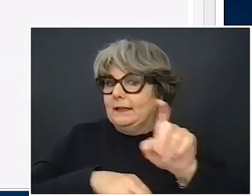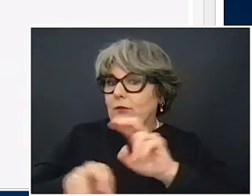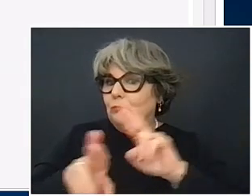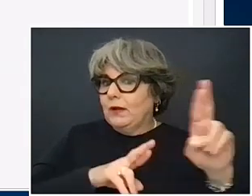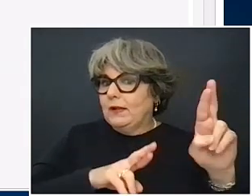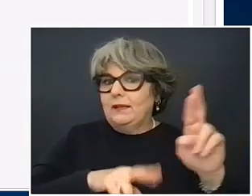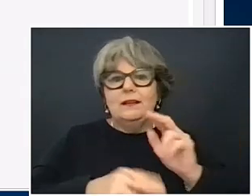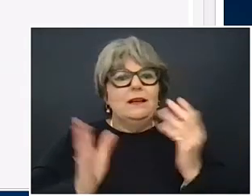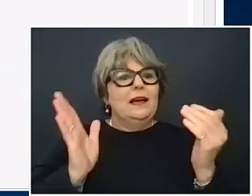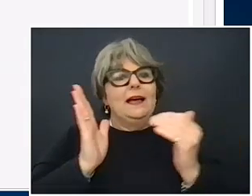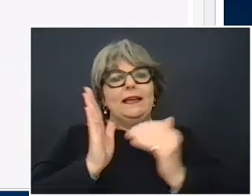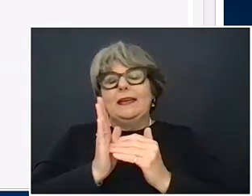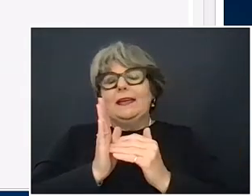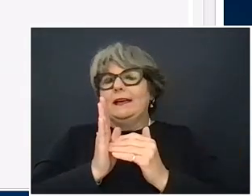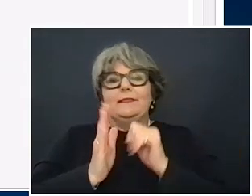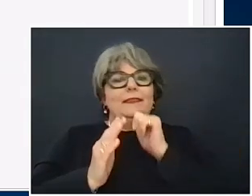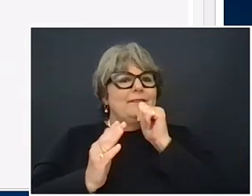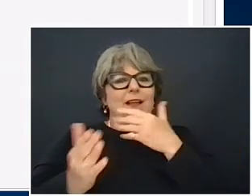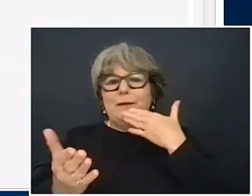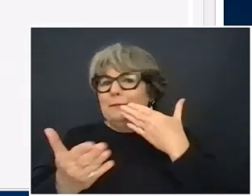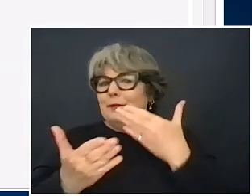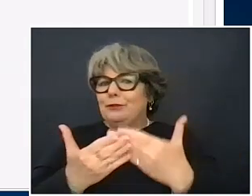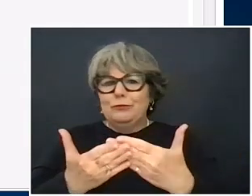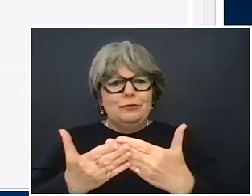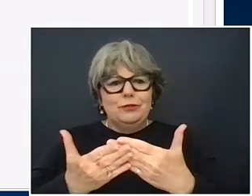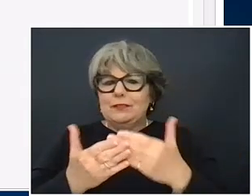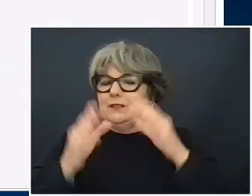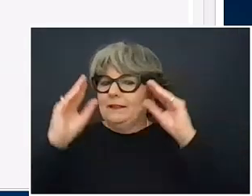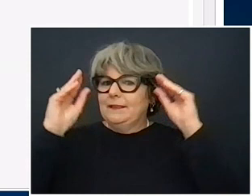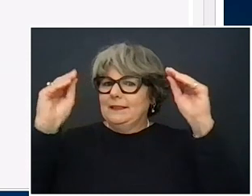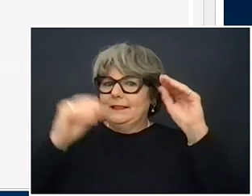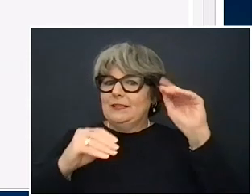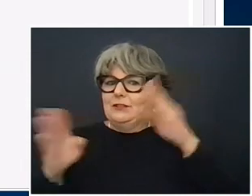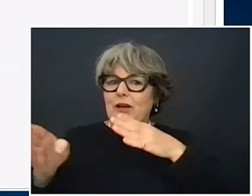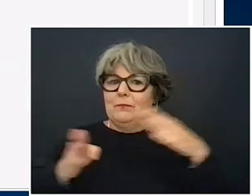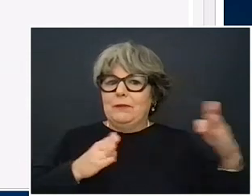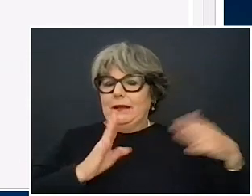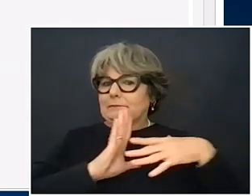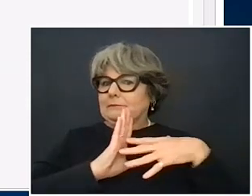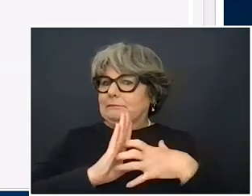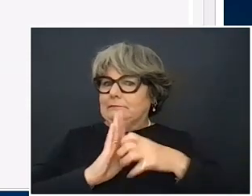haven't been very good and that, you know,